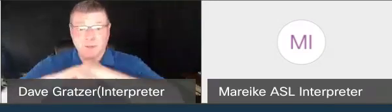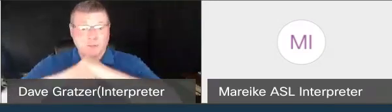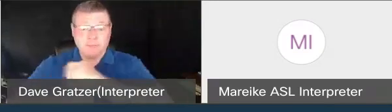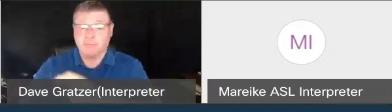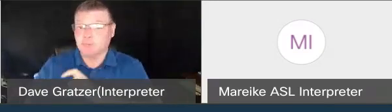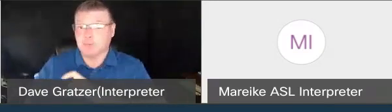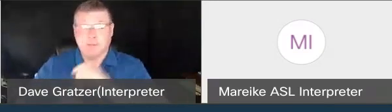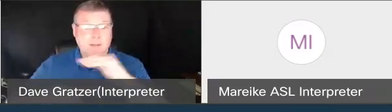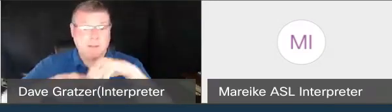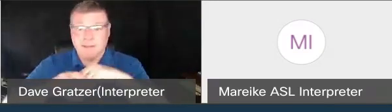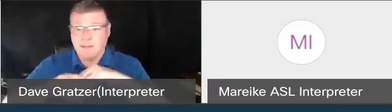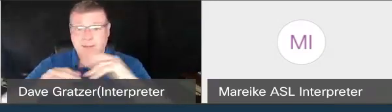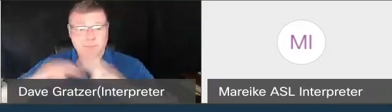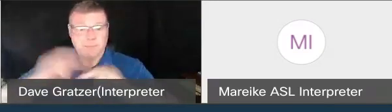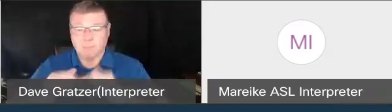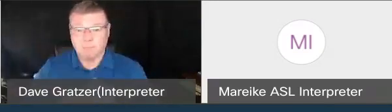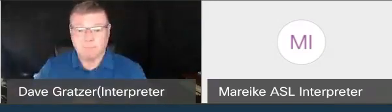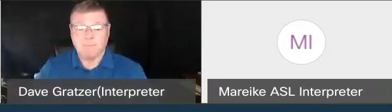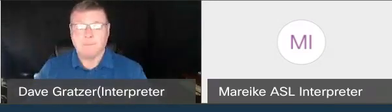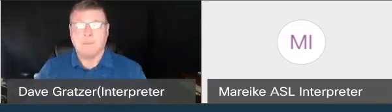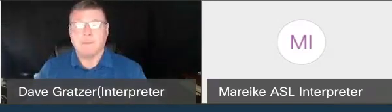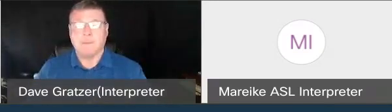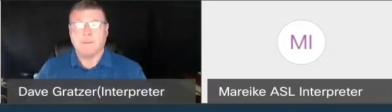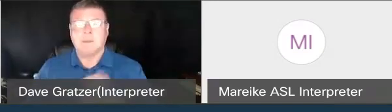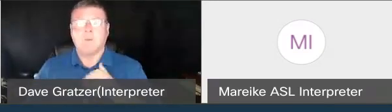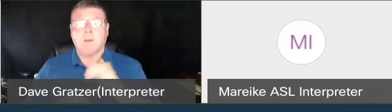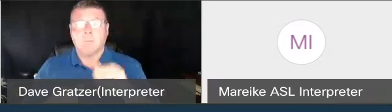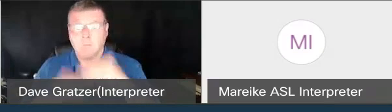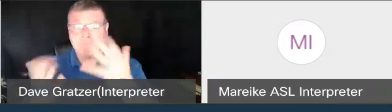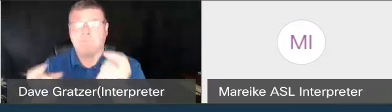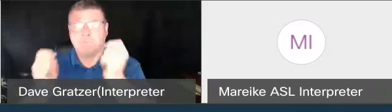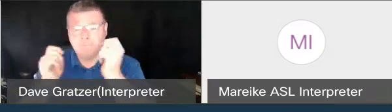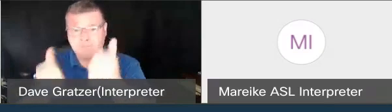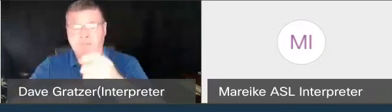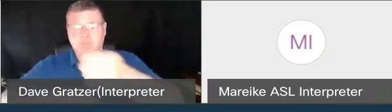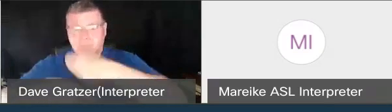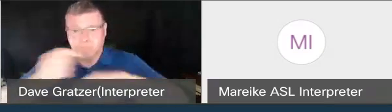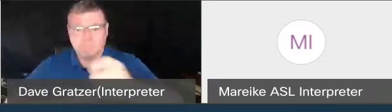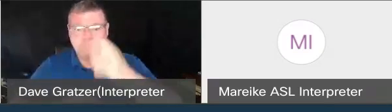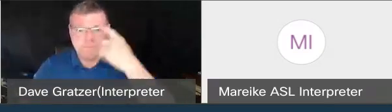Uh, we, uh, provide a rapid turnaround for the, uh, law enforcement personnel who use it.